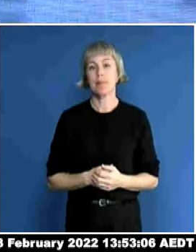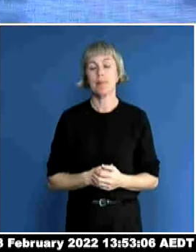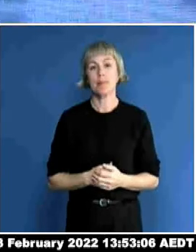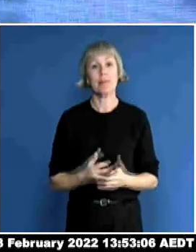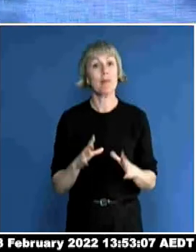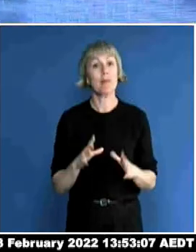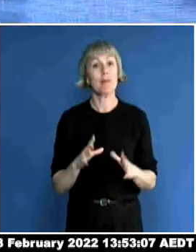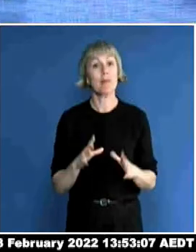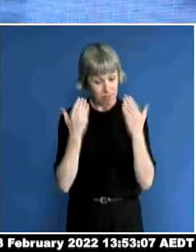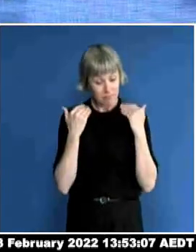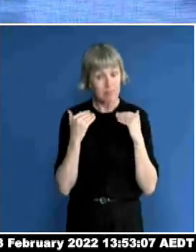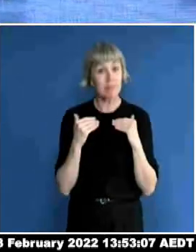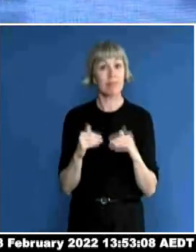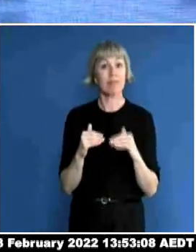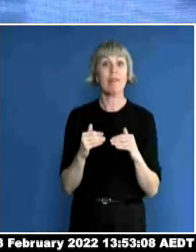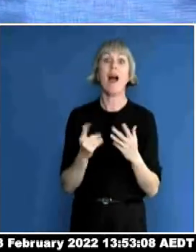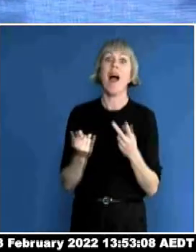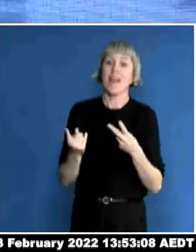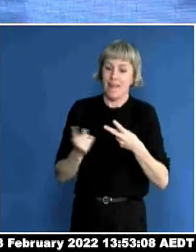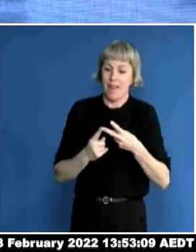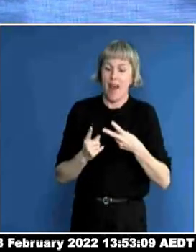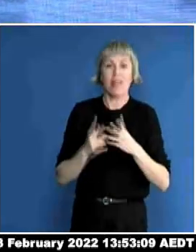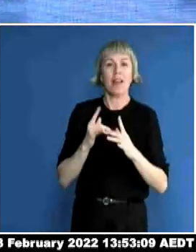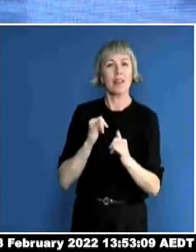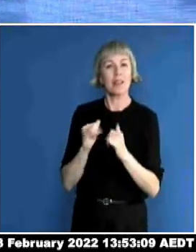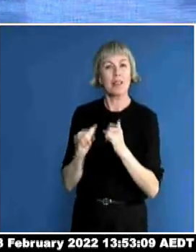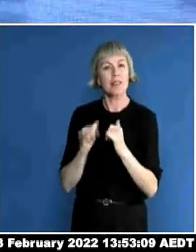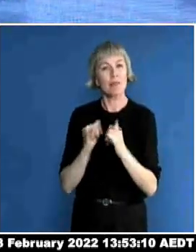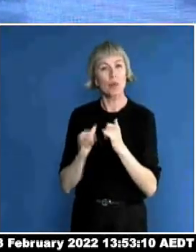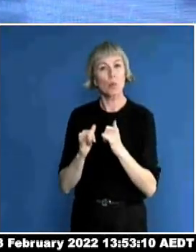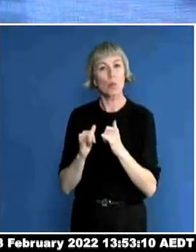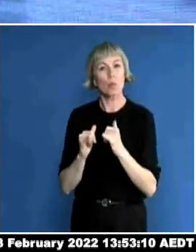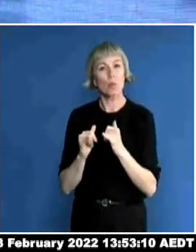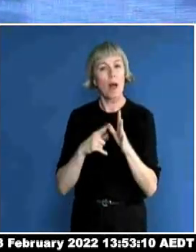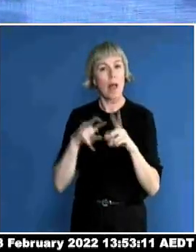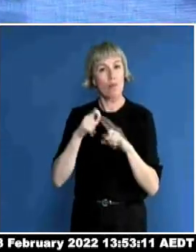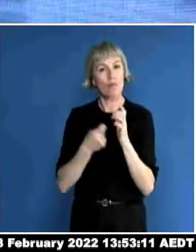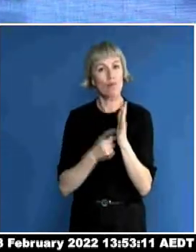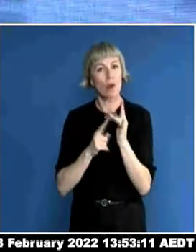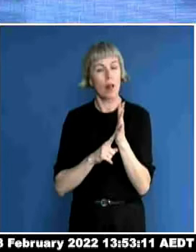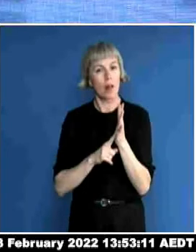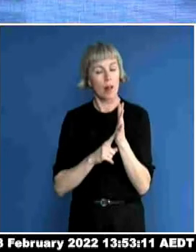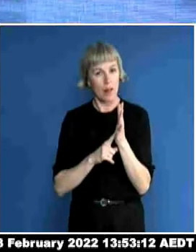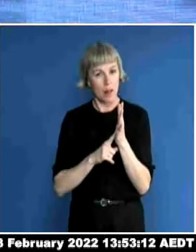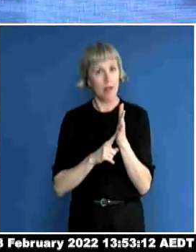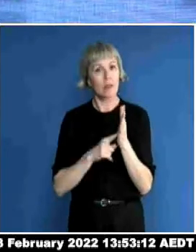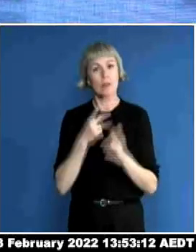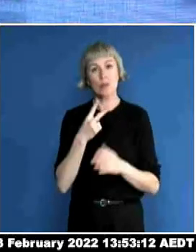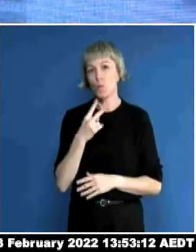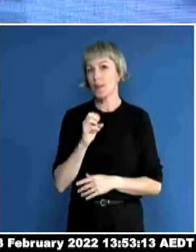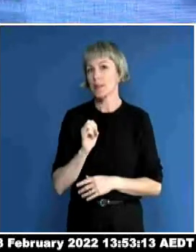This was in around April 2019, and you had a telephone interview with someone called